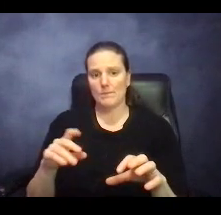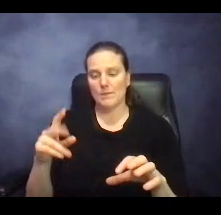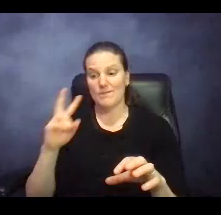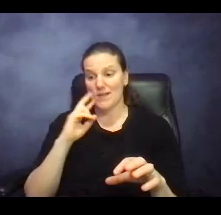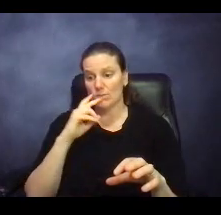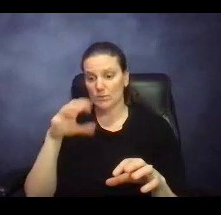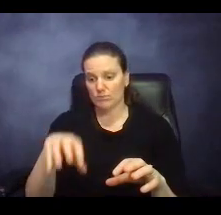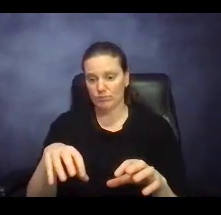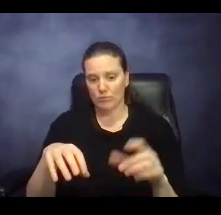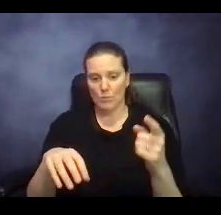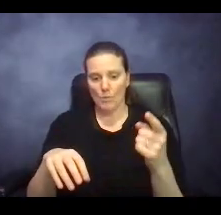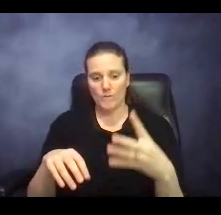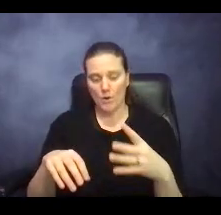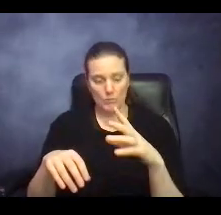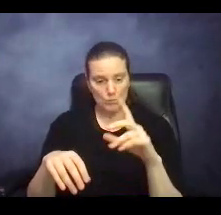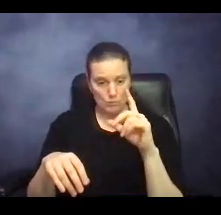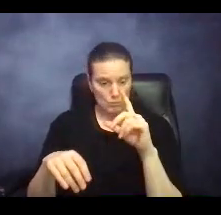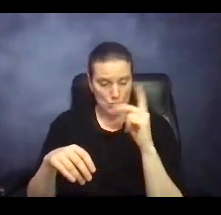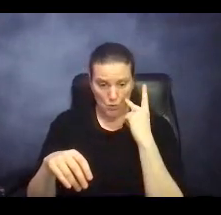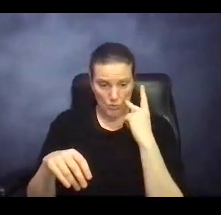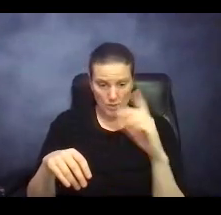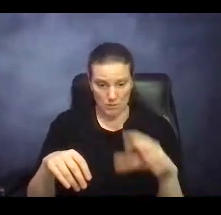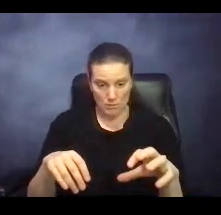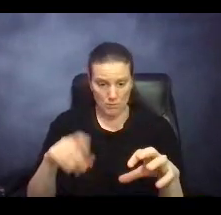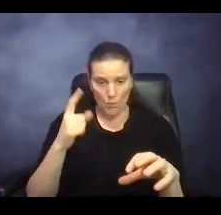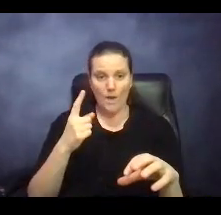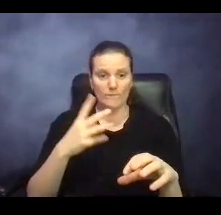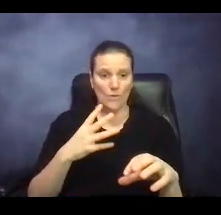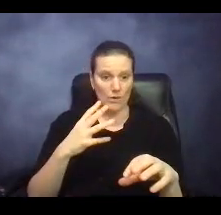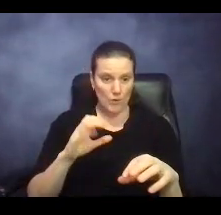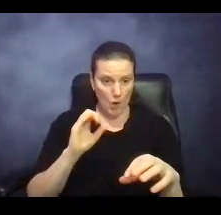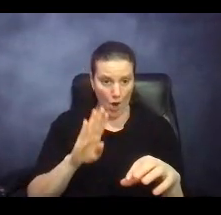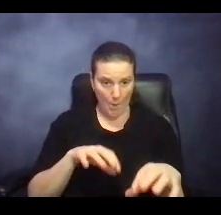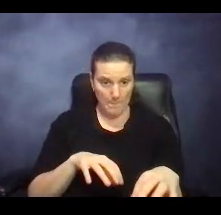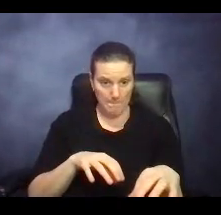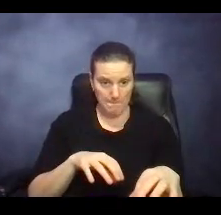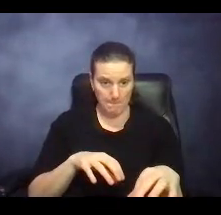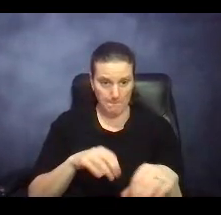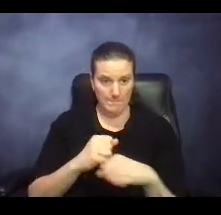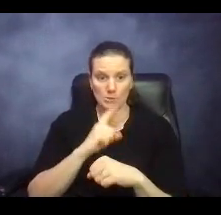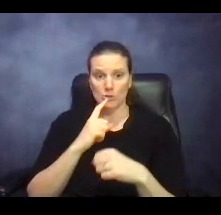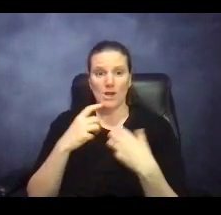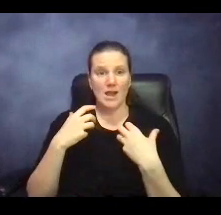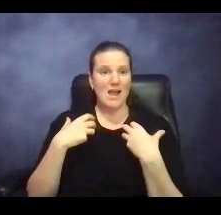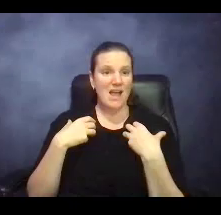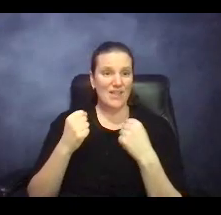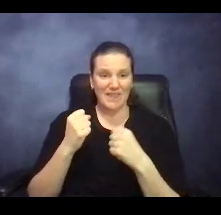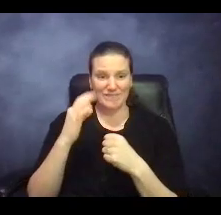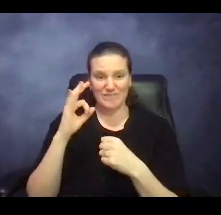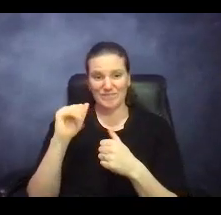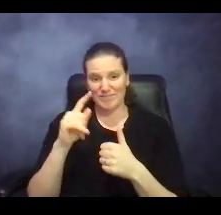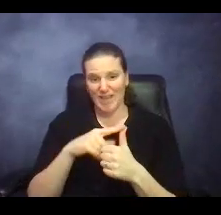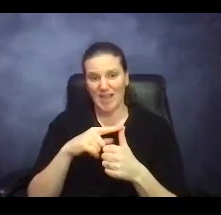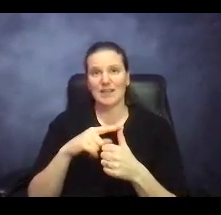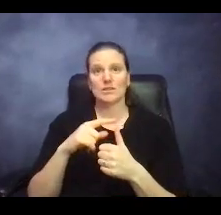with your concentrated protein and a quarter of it with your carbohydrates and making sure that you're getting those healthy fats like the olive oil, avocado oil, some avocado, nuts